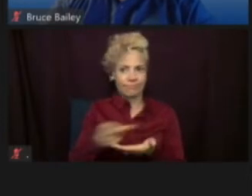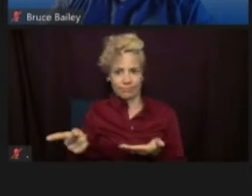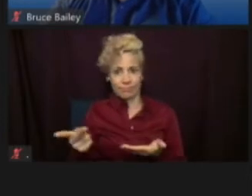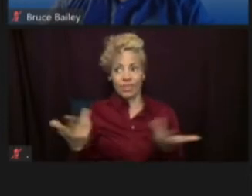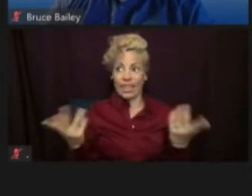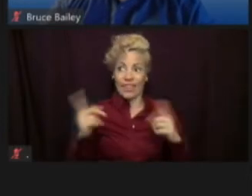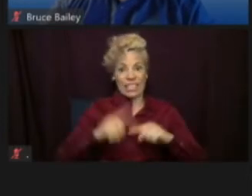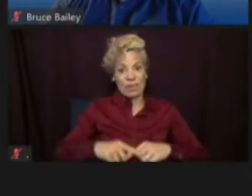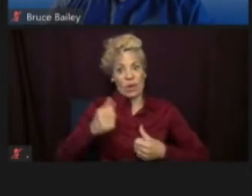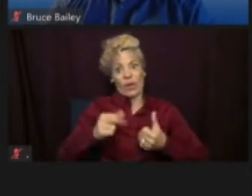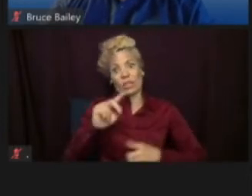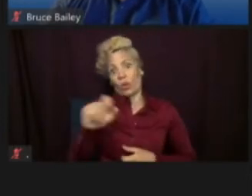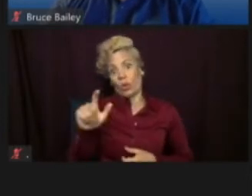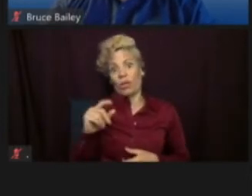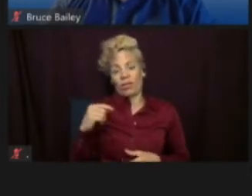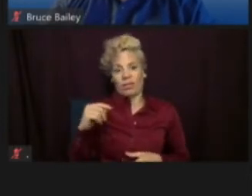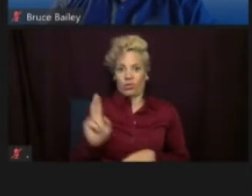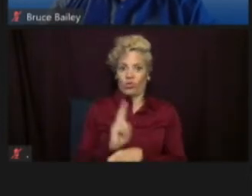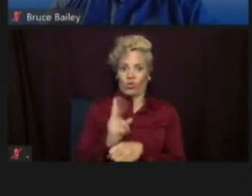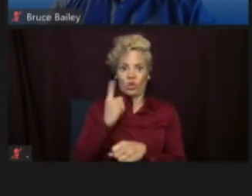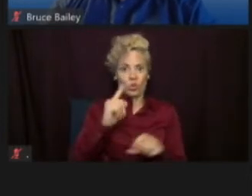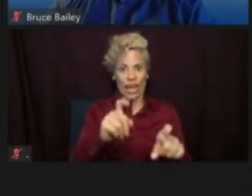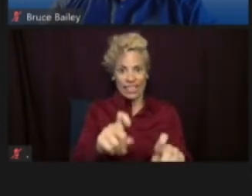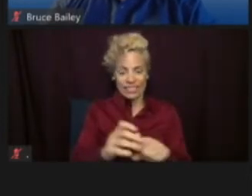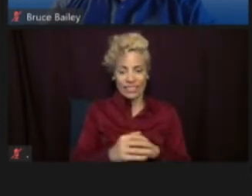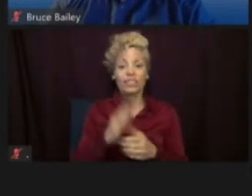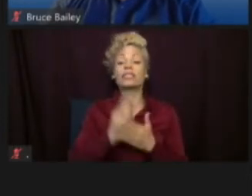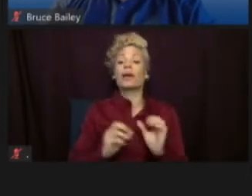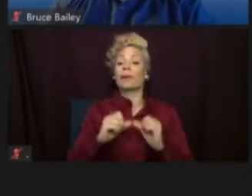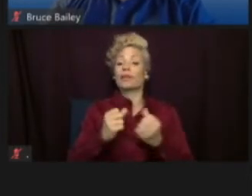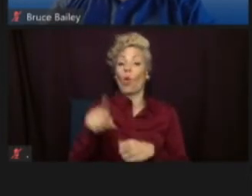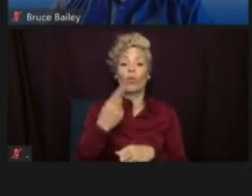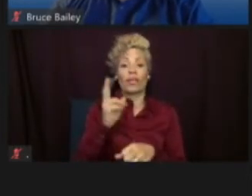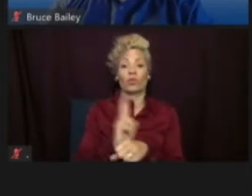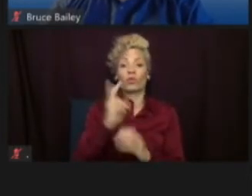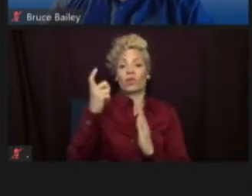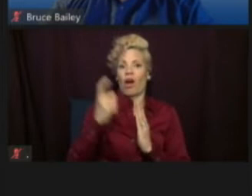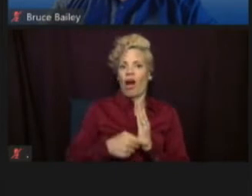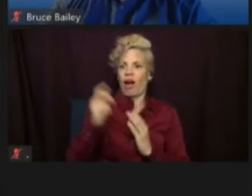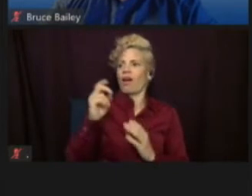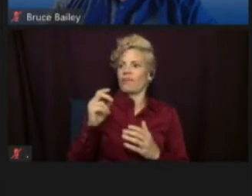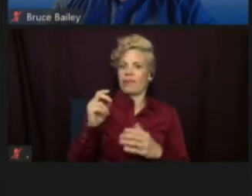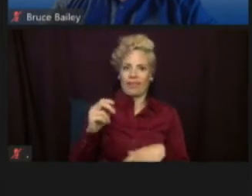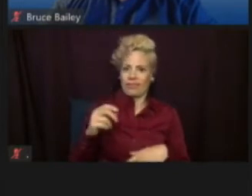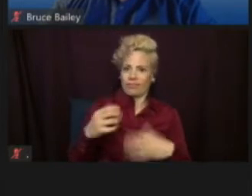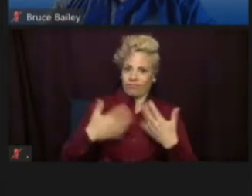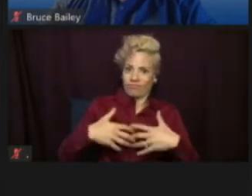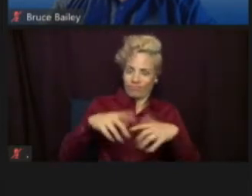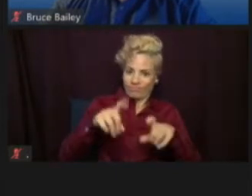Some agencies only rely on automated tools, which can only test about 30%